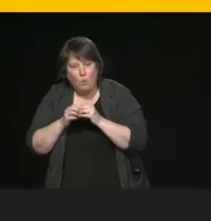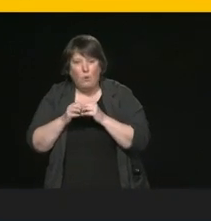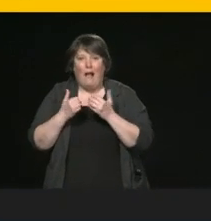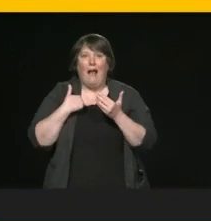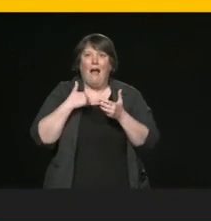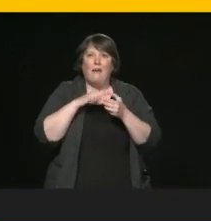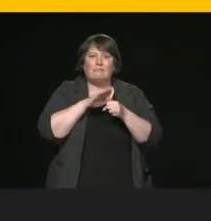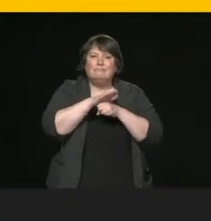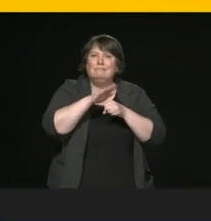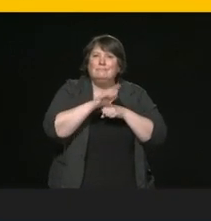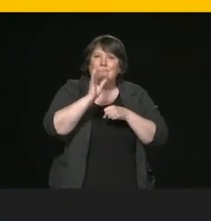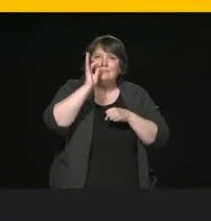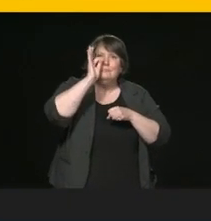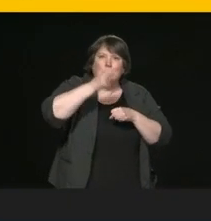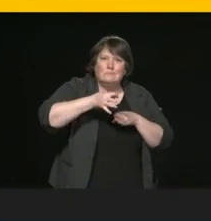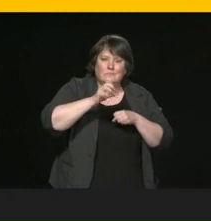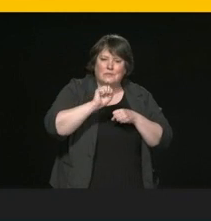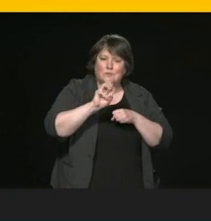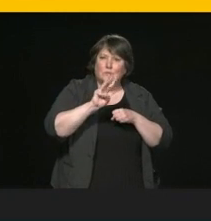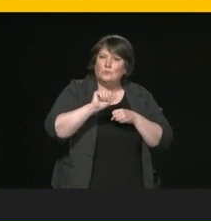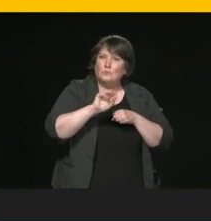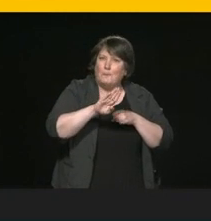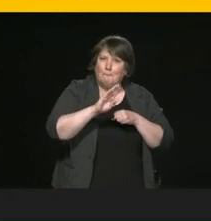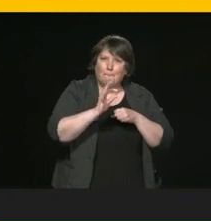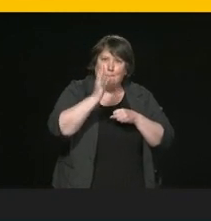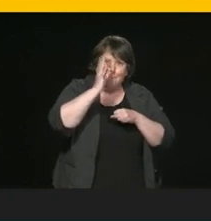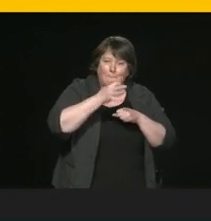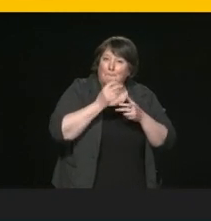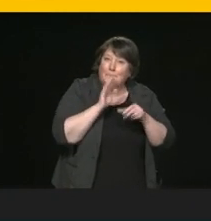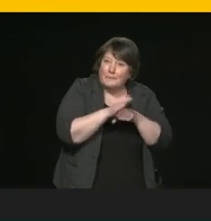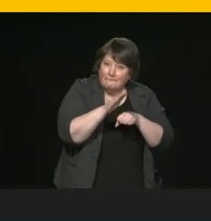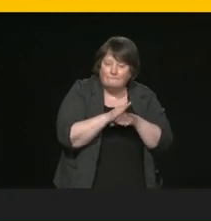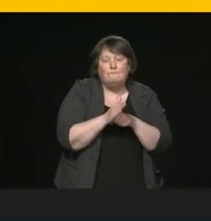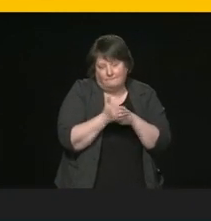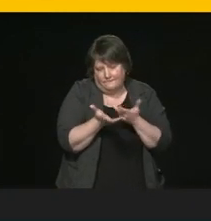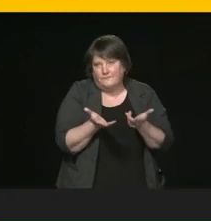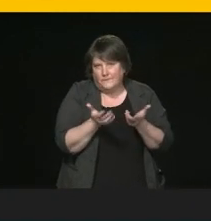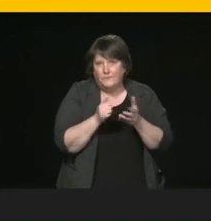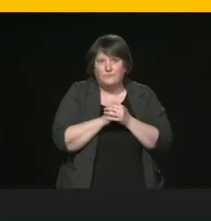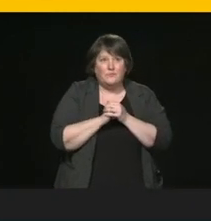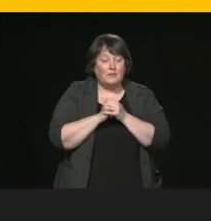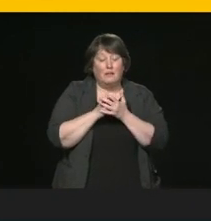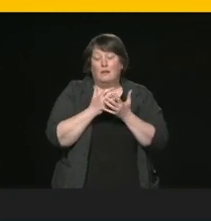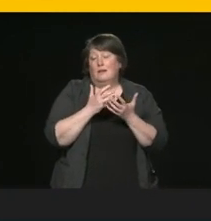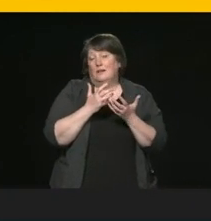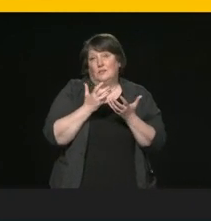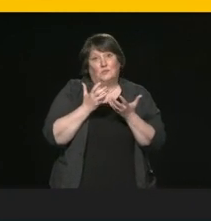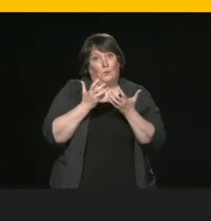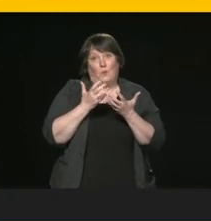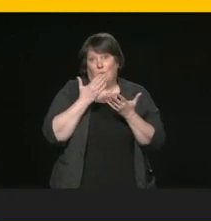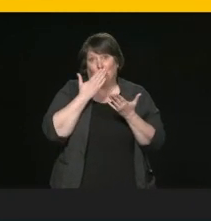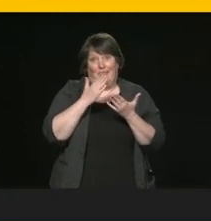MAKING AGENTS, ENSURING WE HAVE SWABS, ALL THOSE THINGS ARE